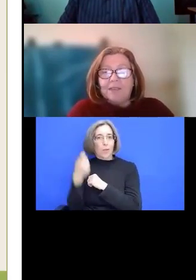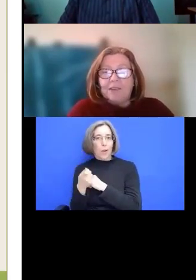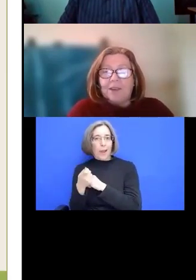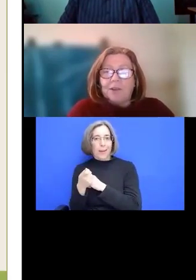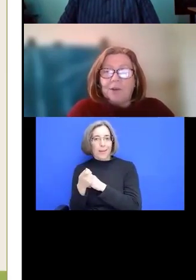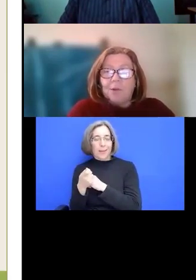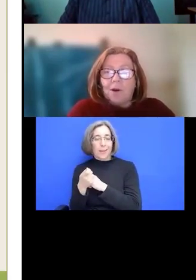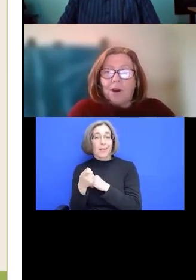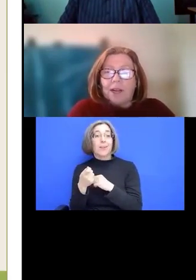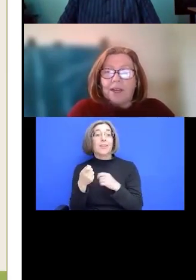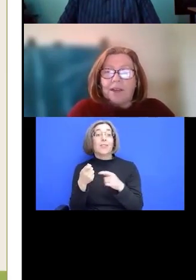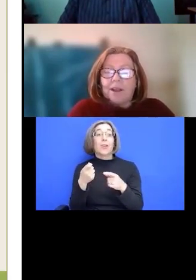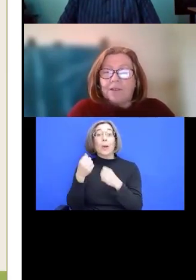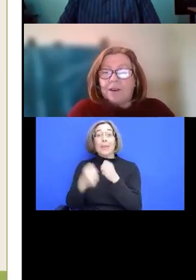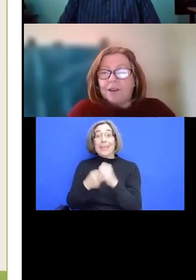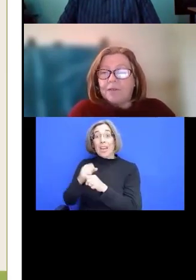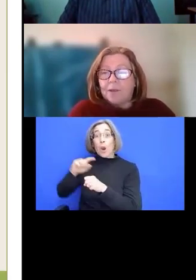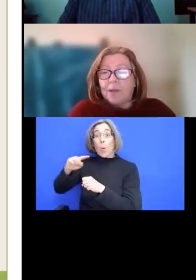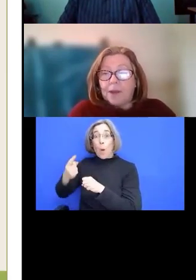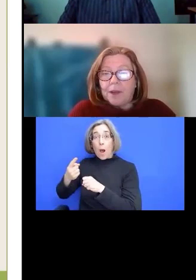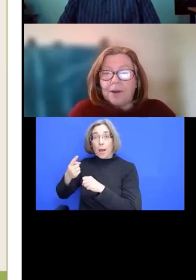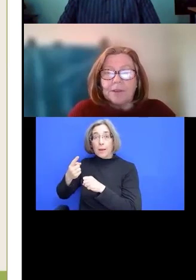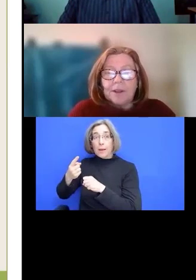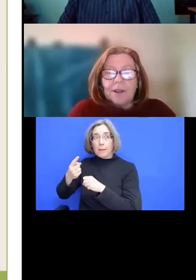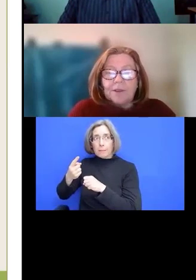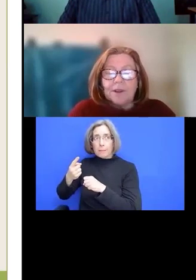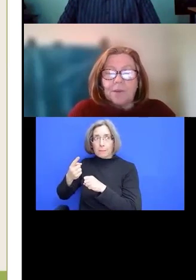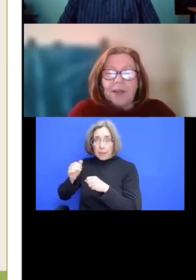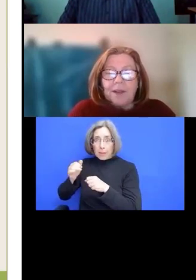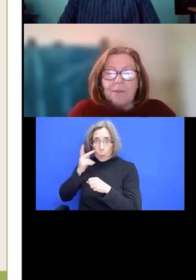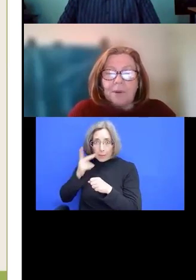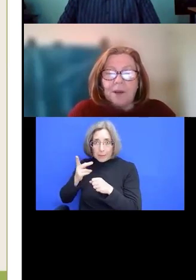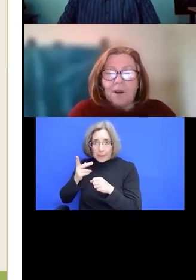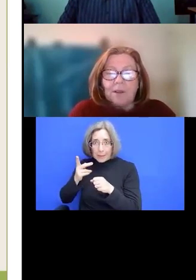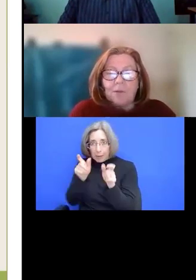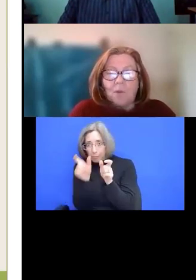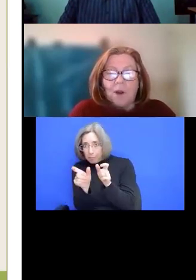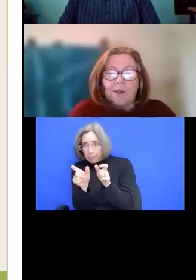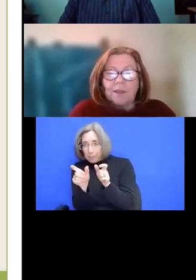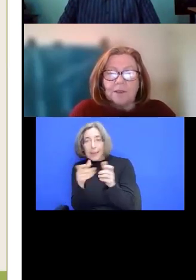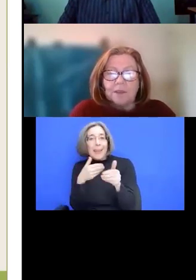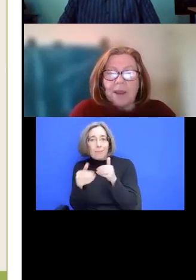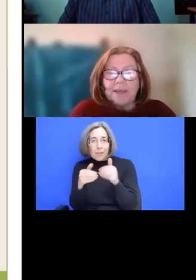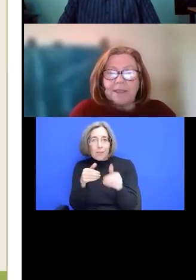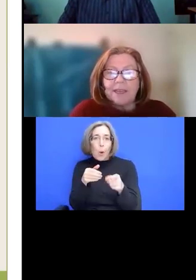even though you are getting funding for three years. So we put it all in one little space